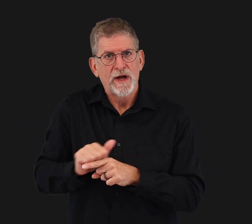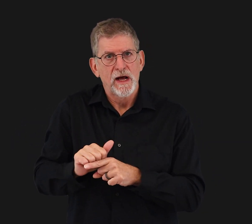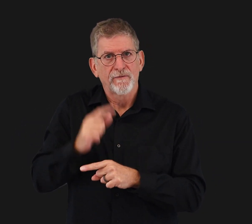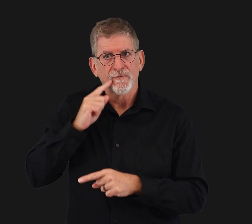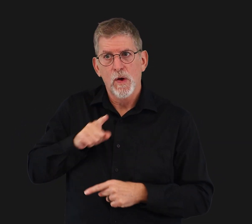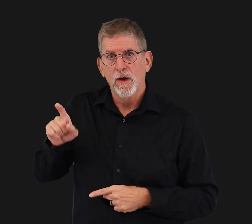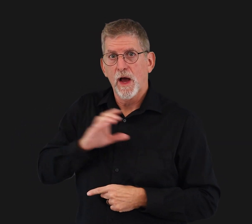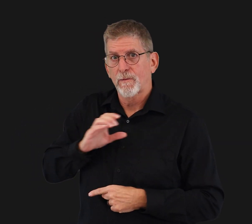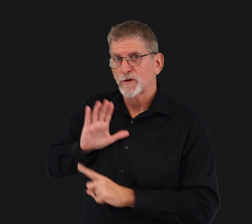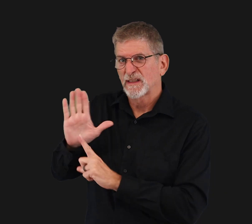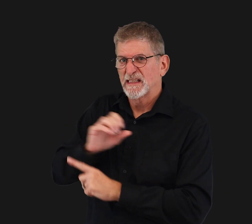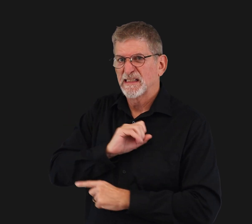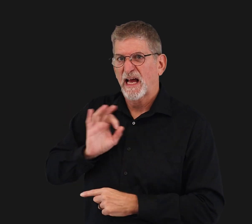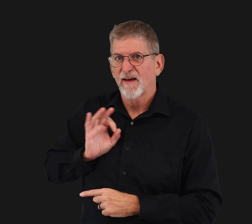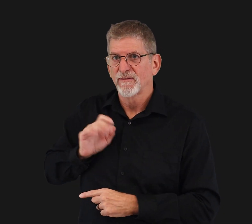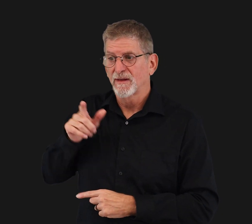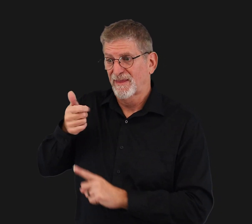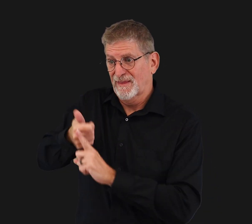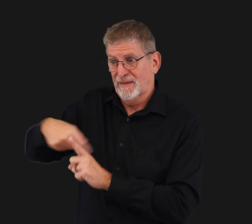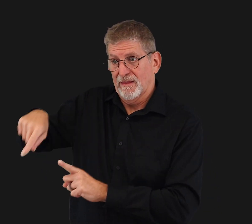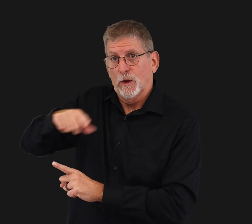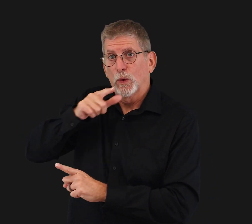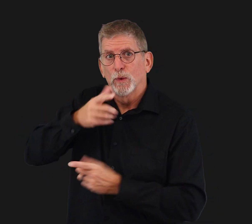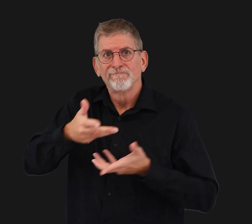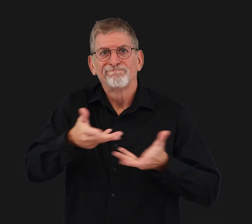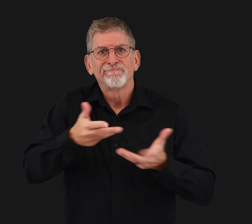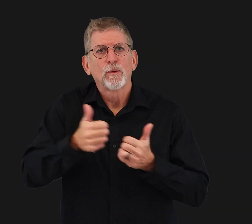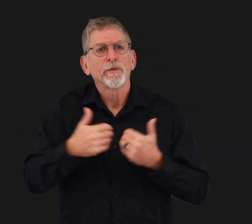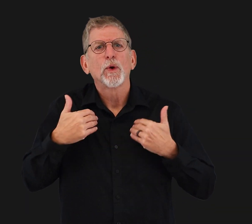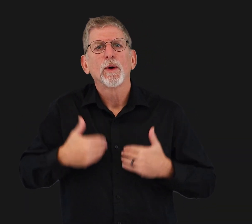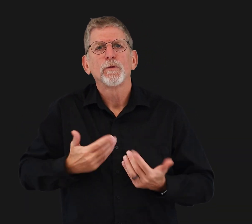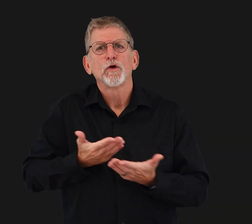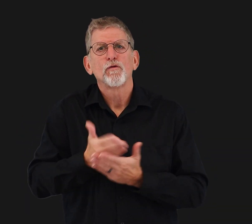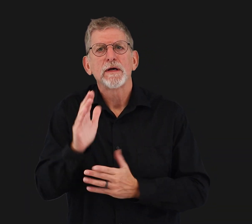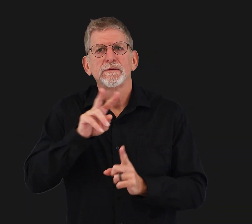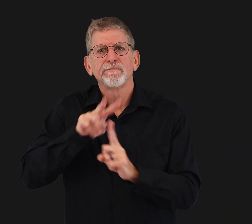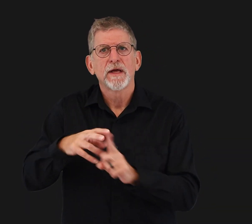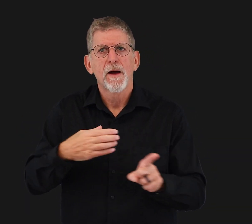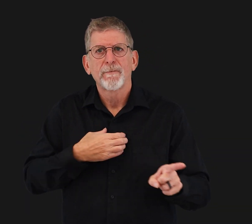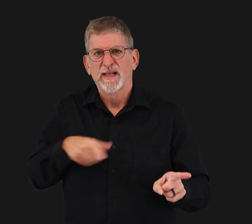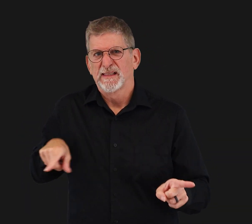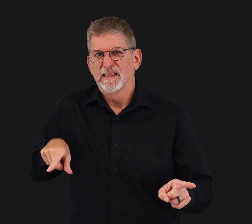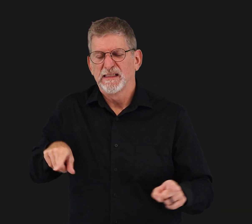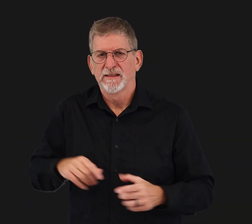for Commission staff who deal with human rights complaints.